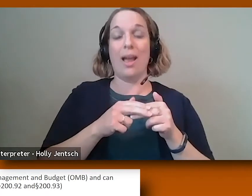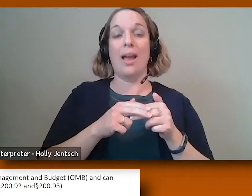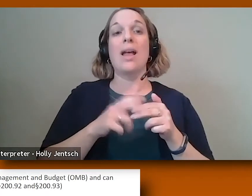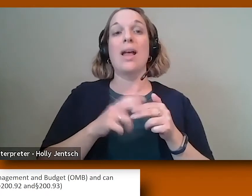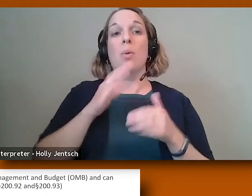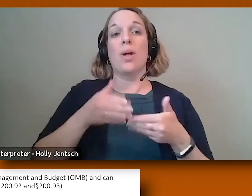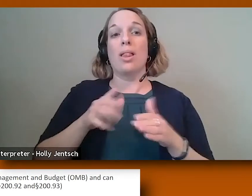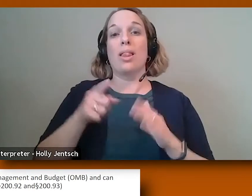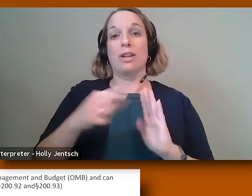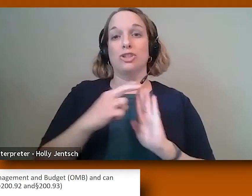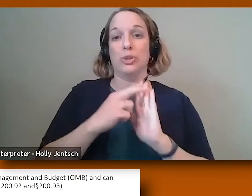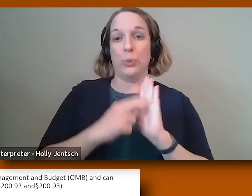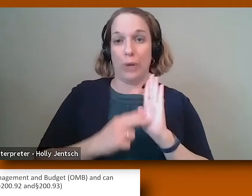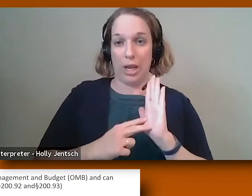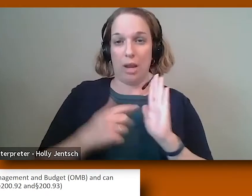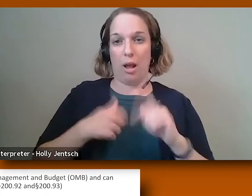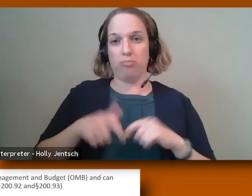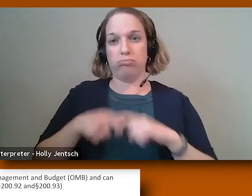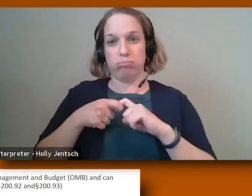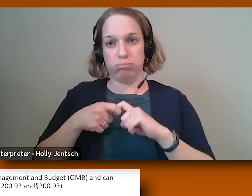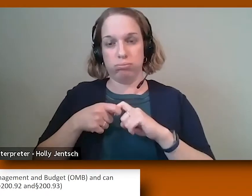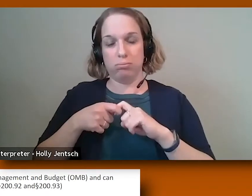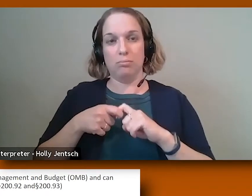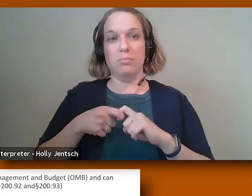for a little bit, and then I'll jump in.